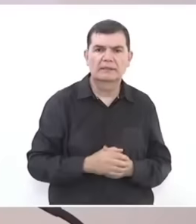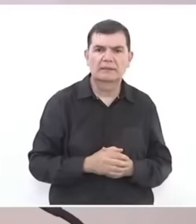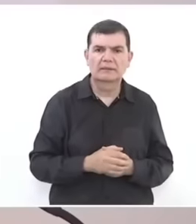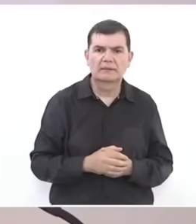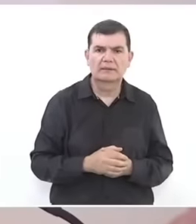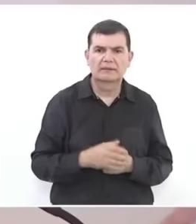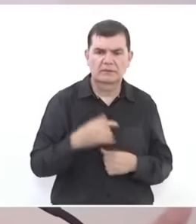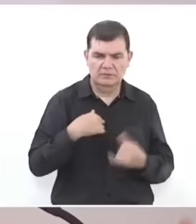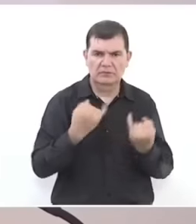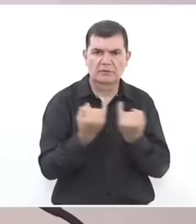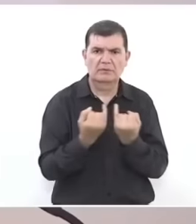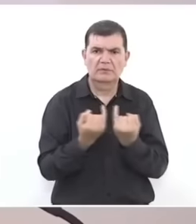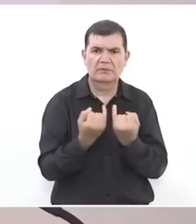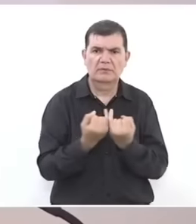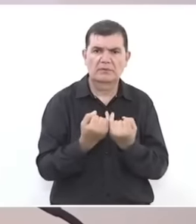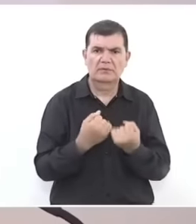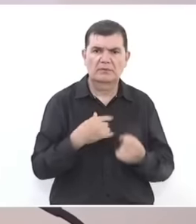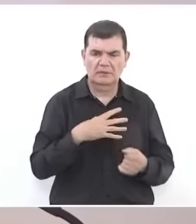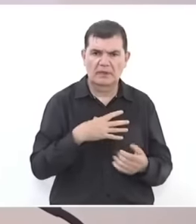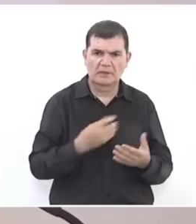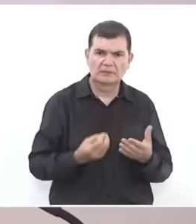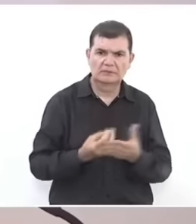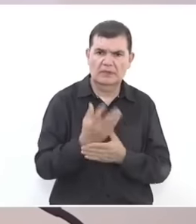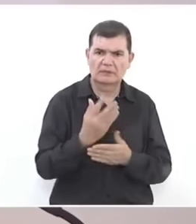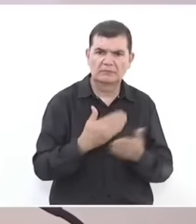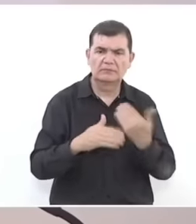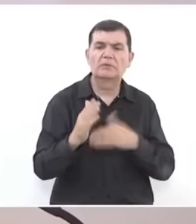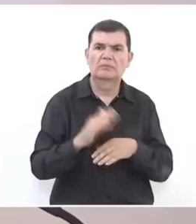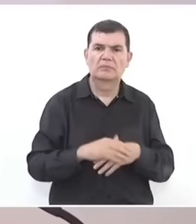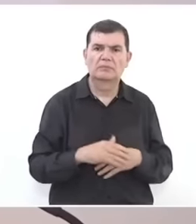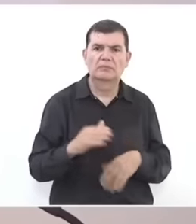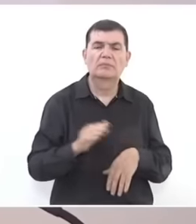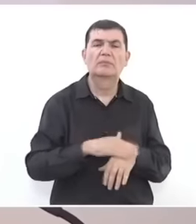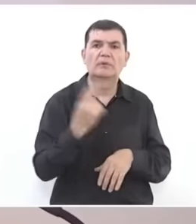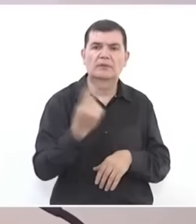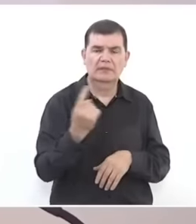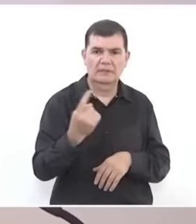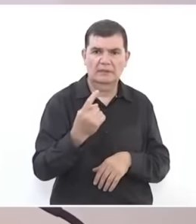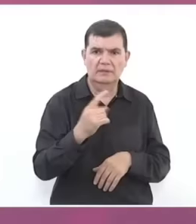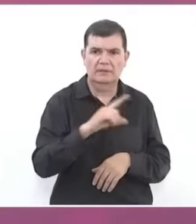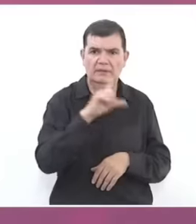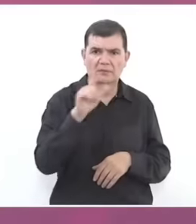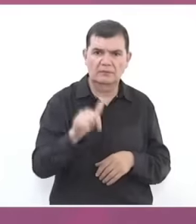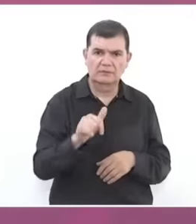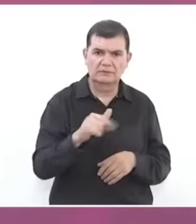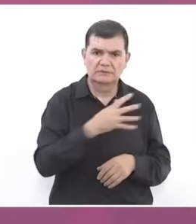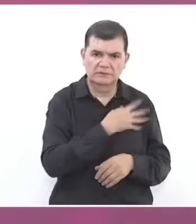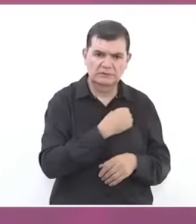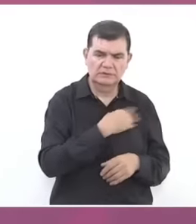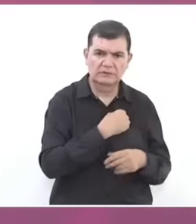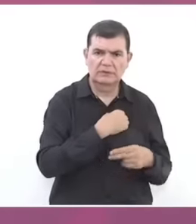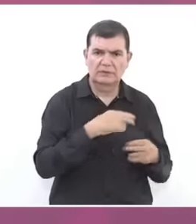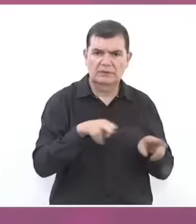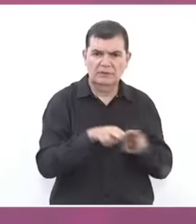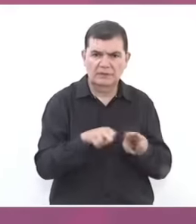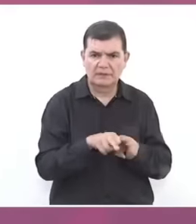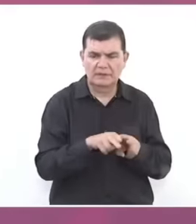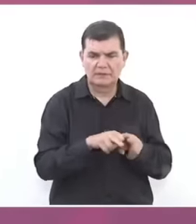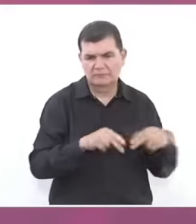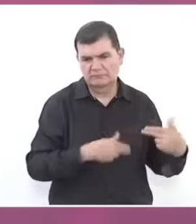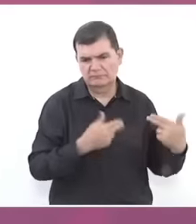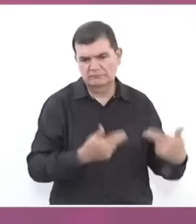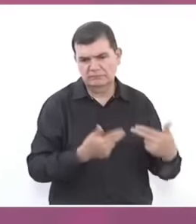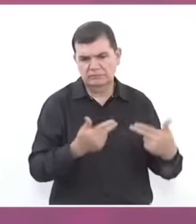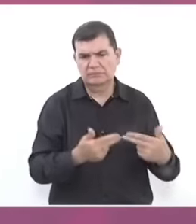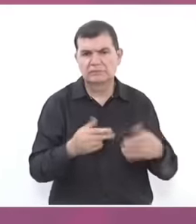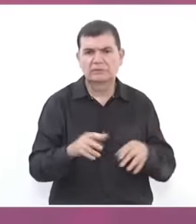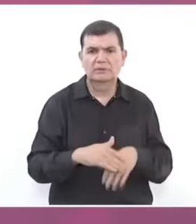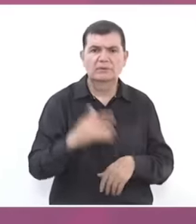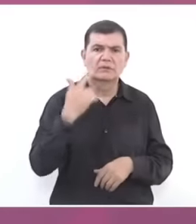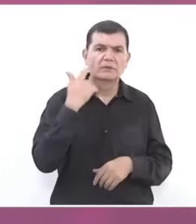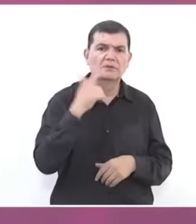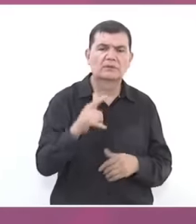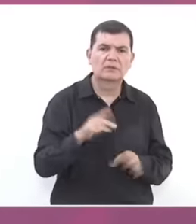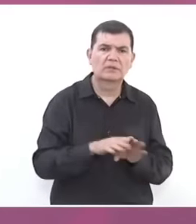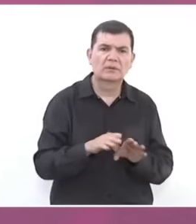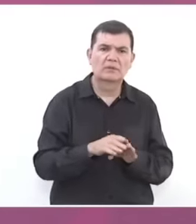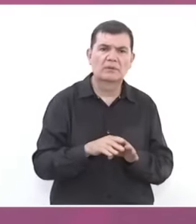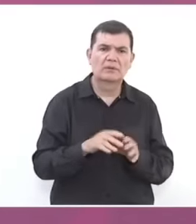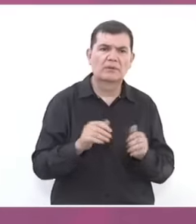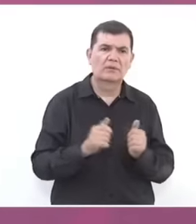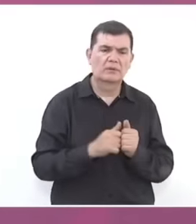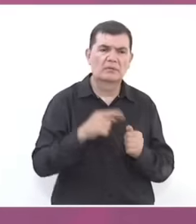also going out because then the children, the grandchildren no longer want to listen to the